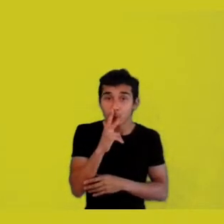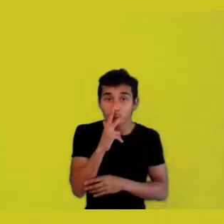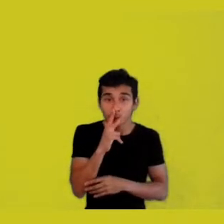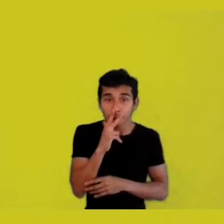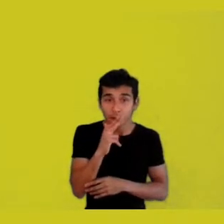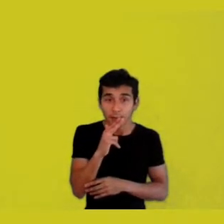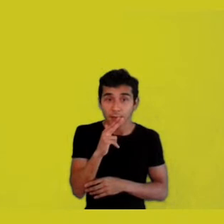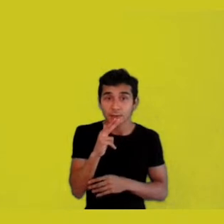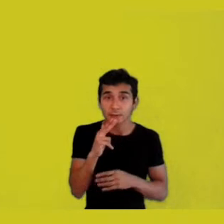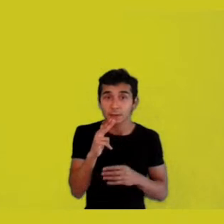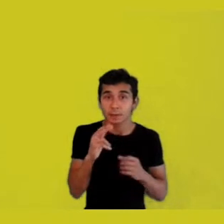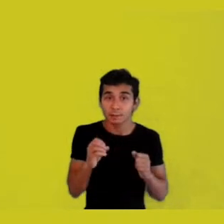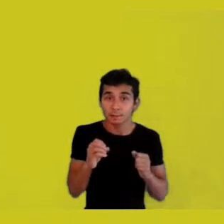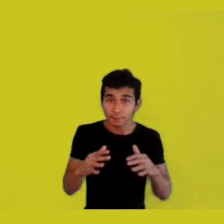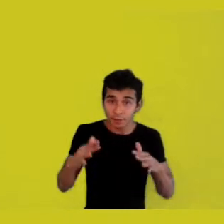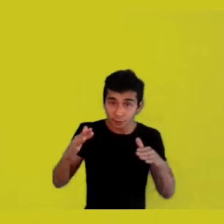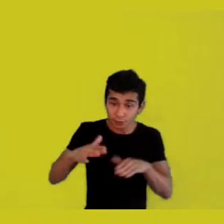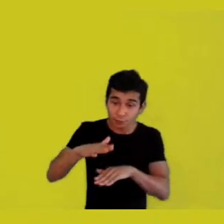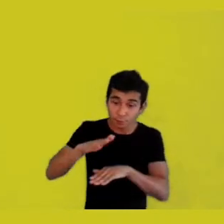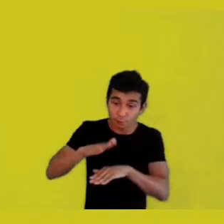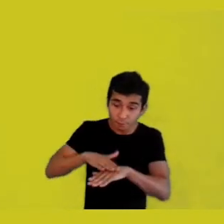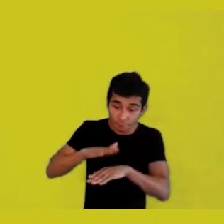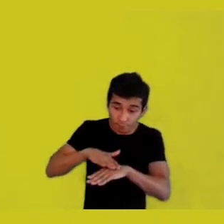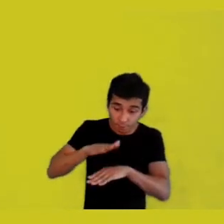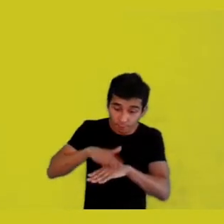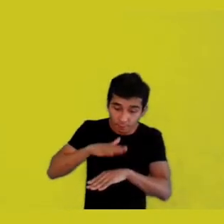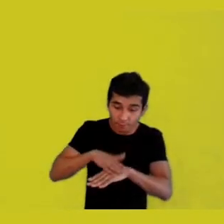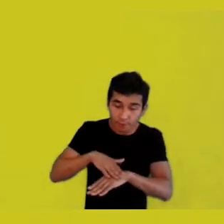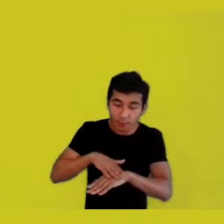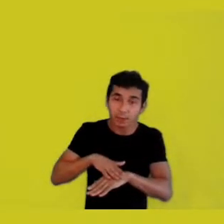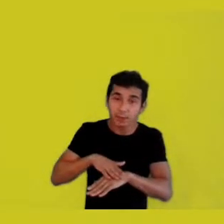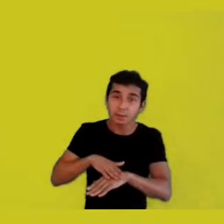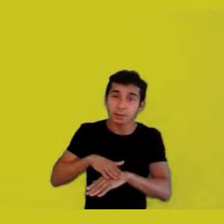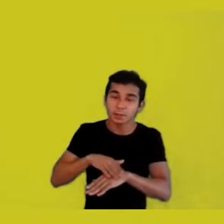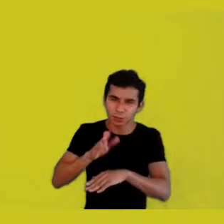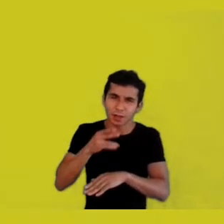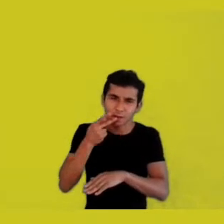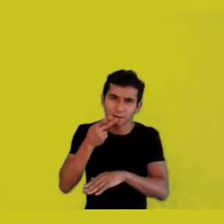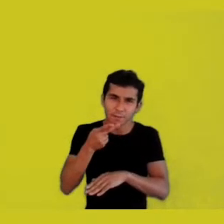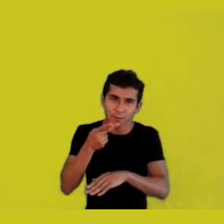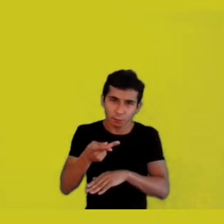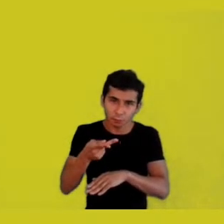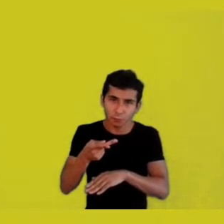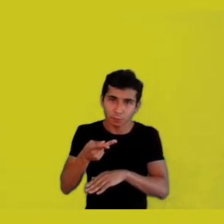to necessarily move - we’ve been over that here - between a gap